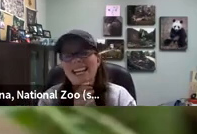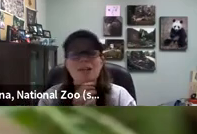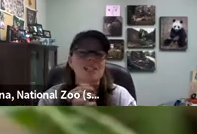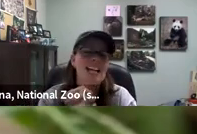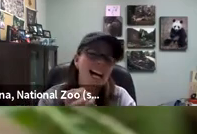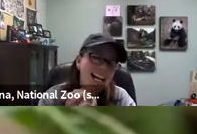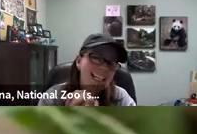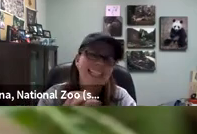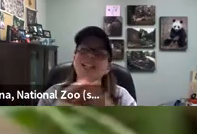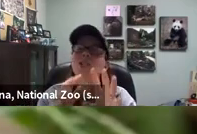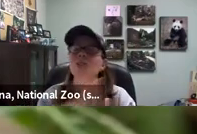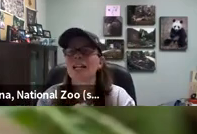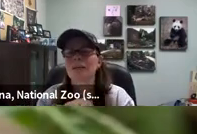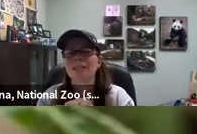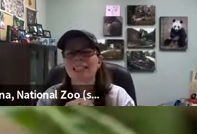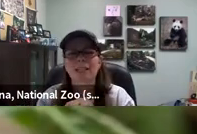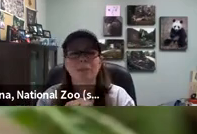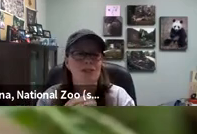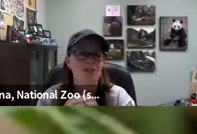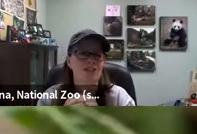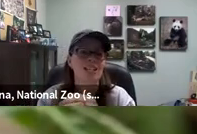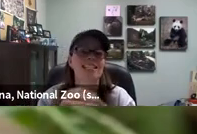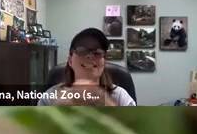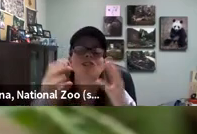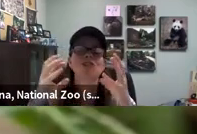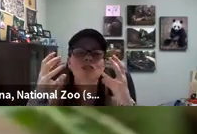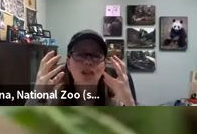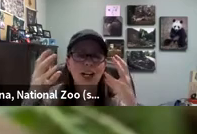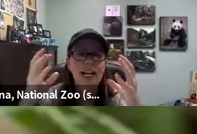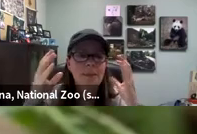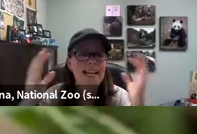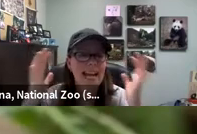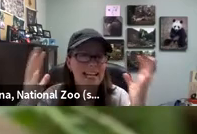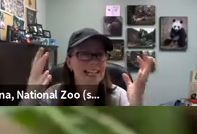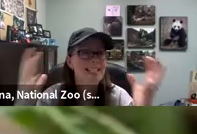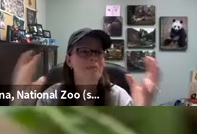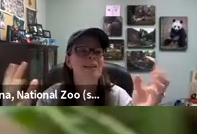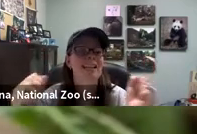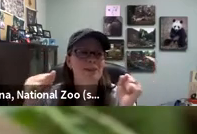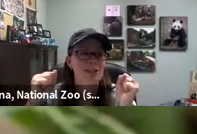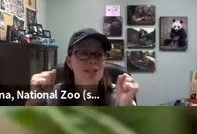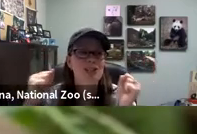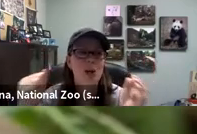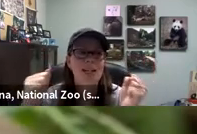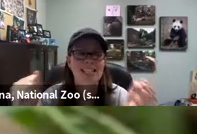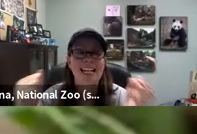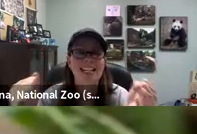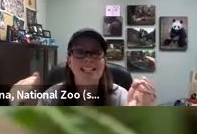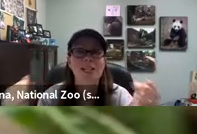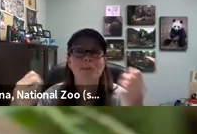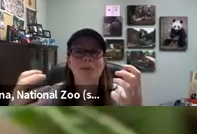it was hot. And the whole time the lemurs are just screaming at us! I mean they